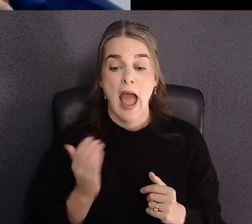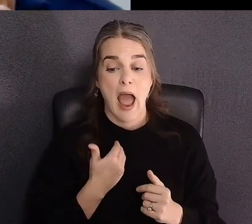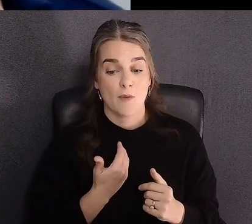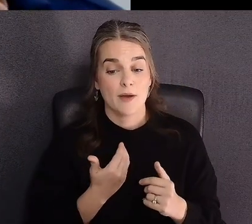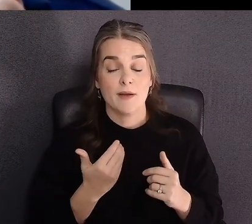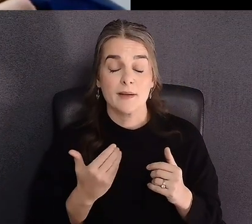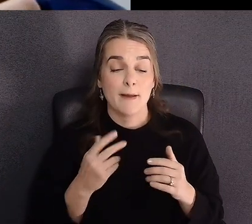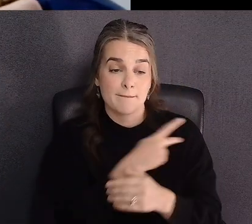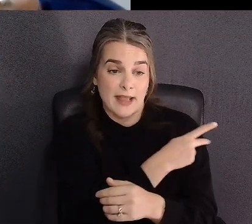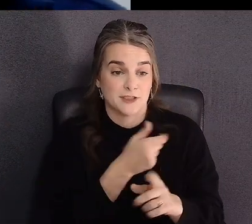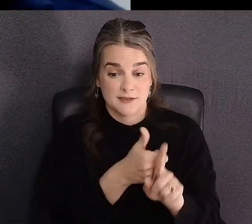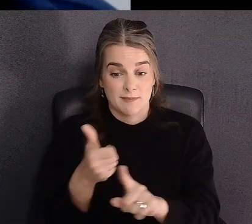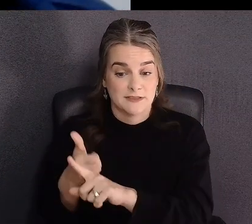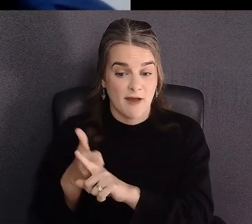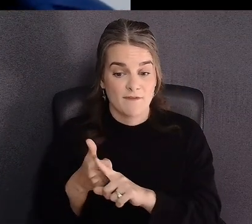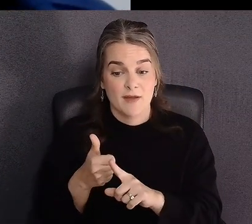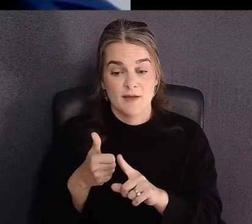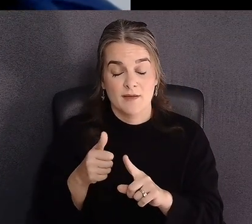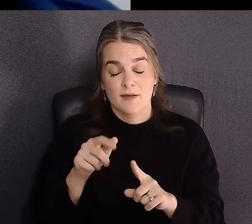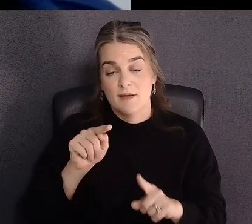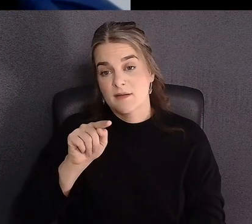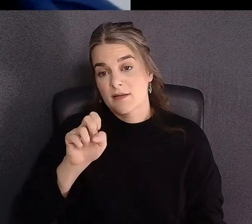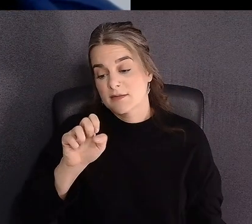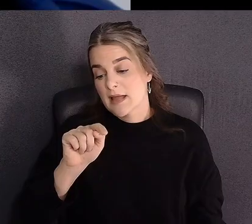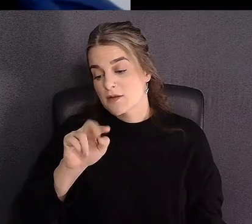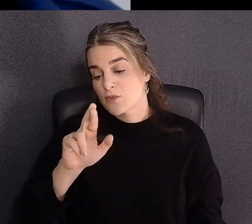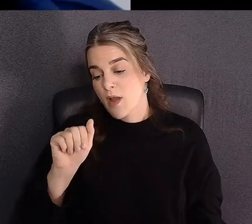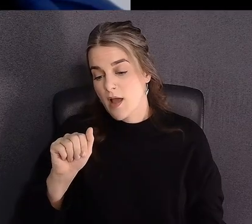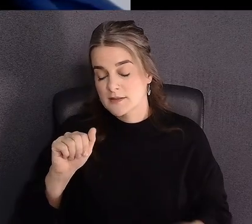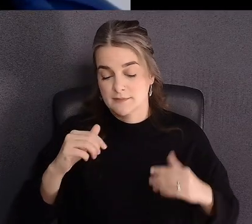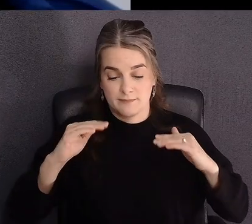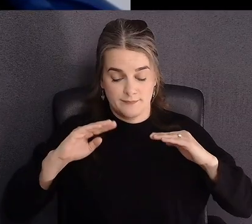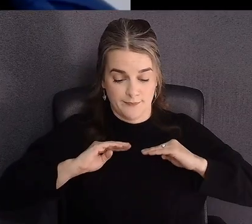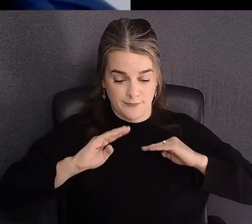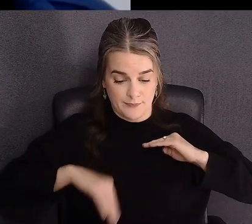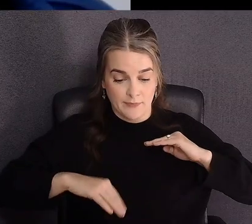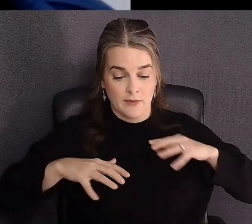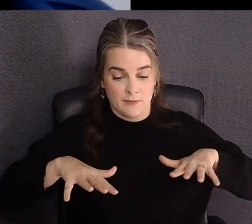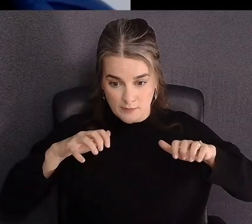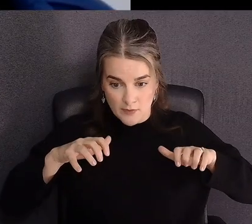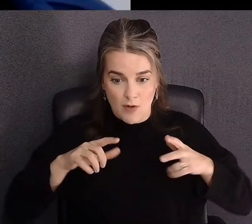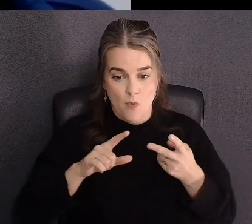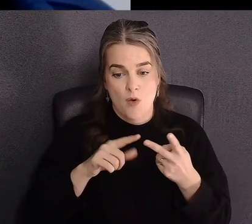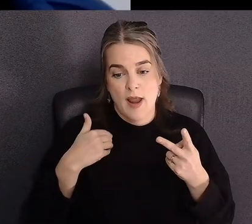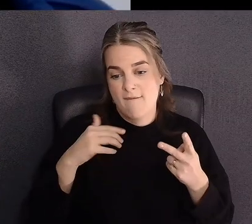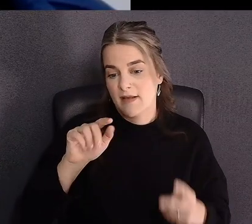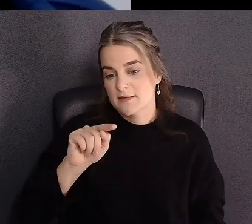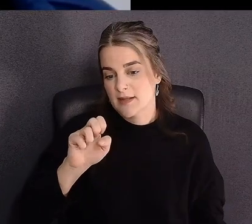tenodesis available, they're zipping through it with no issues.